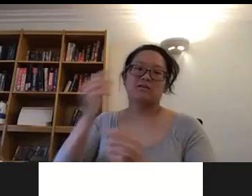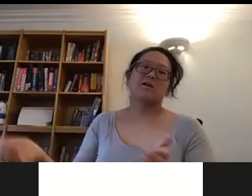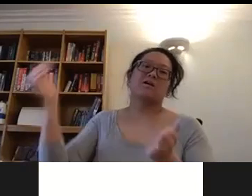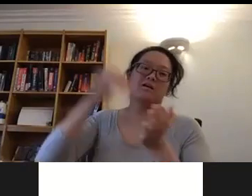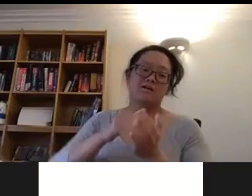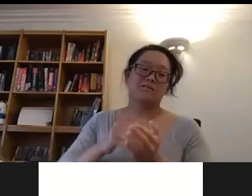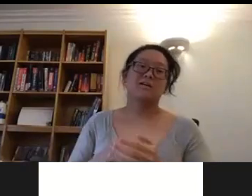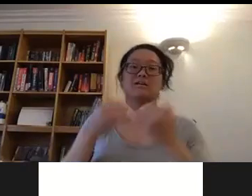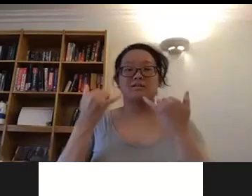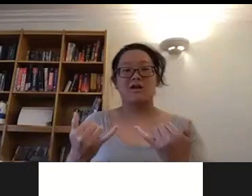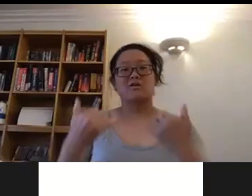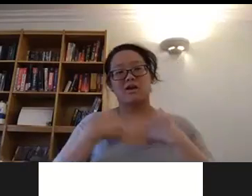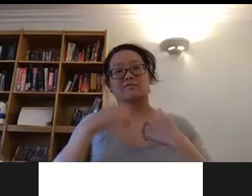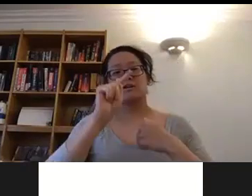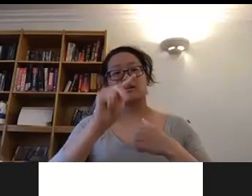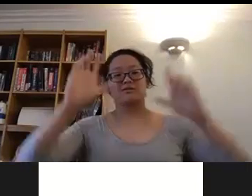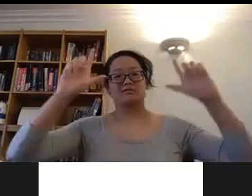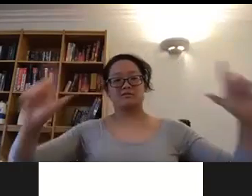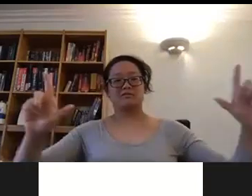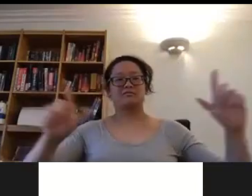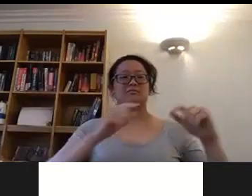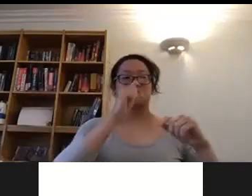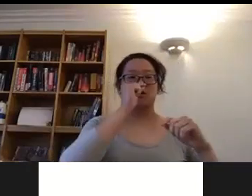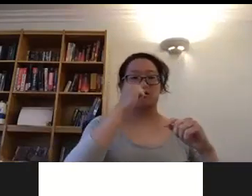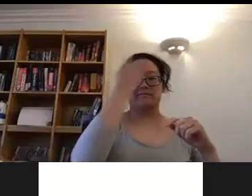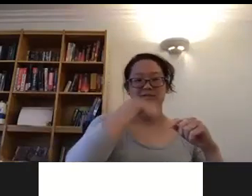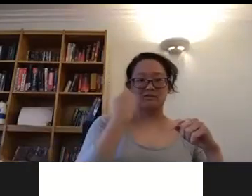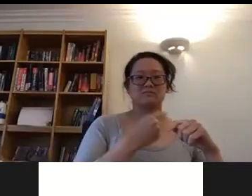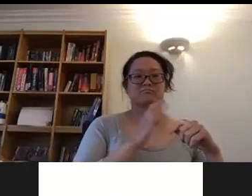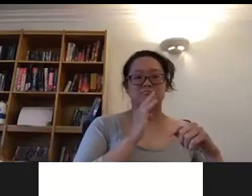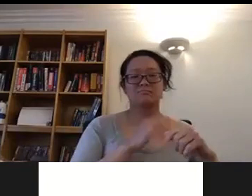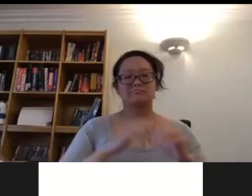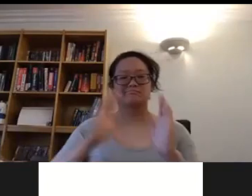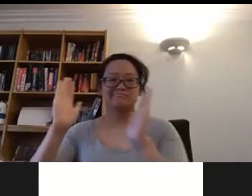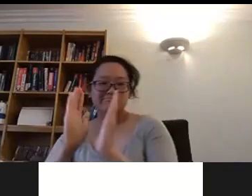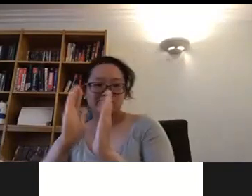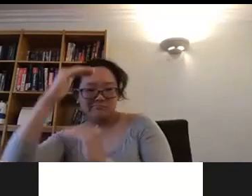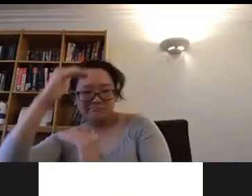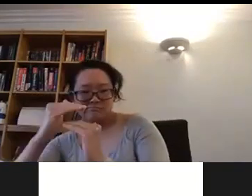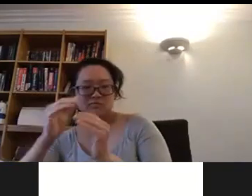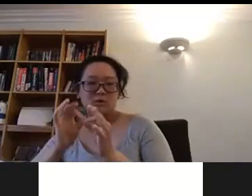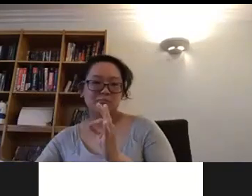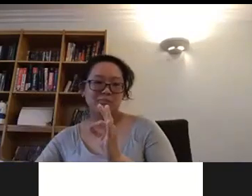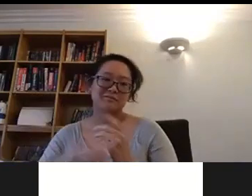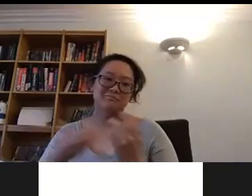rather than just getting it when the prime minister speaks. So it should be there when she's speaking.